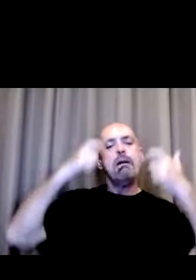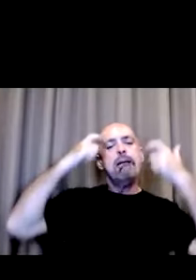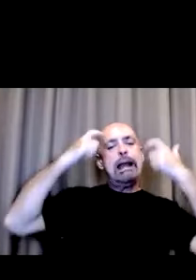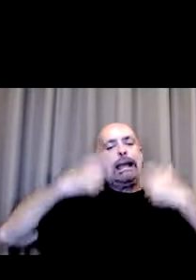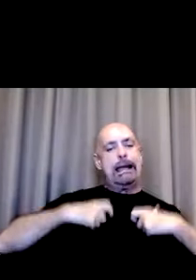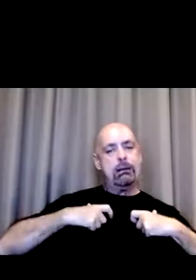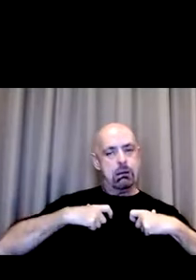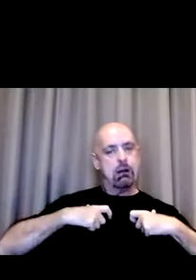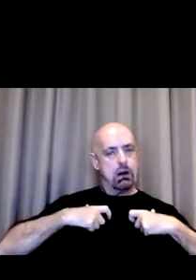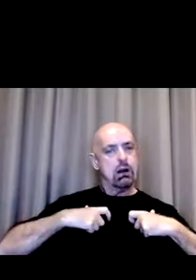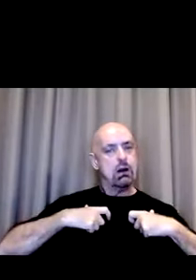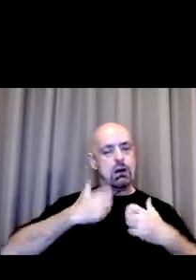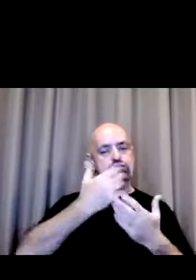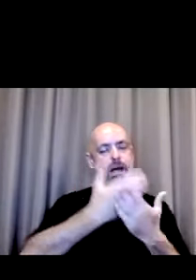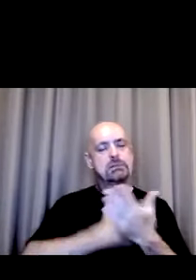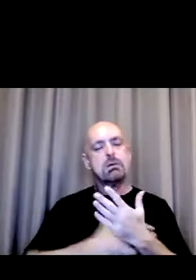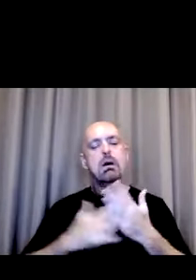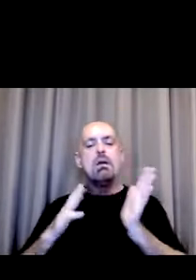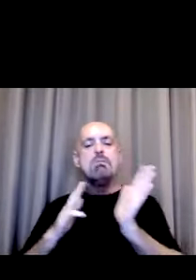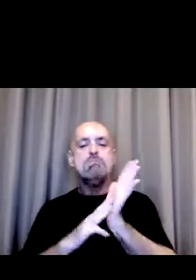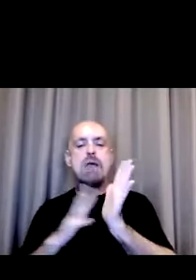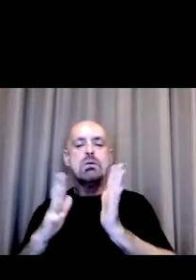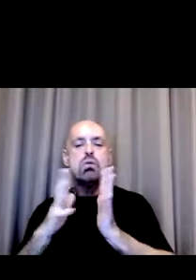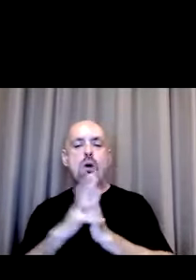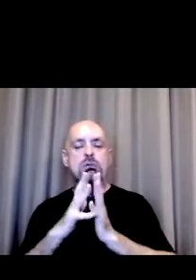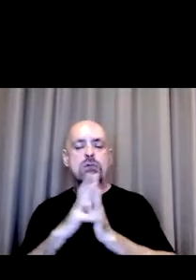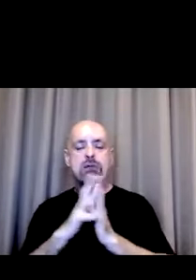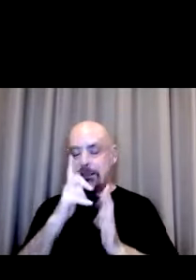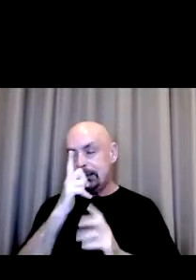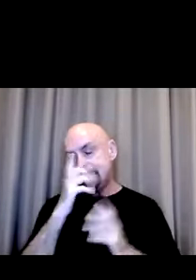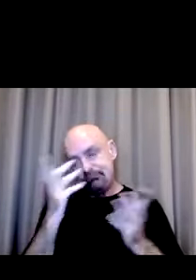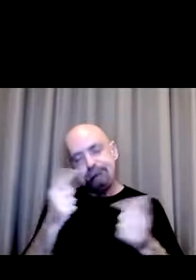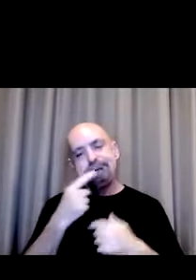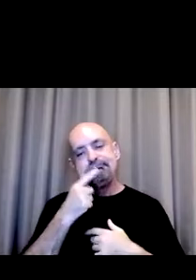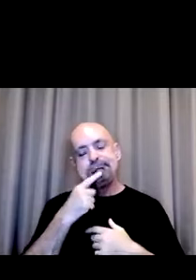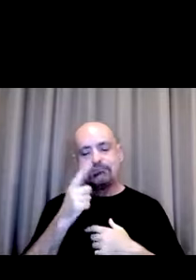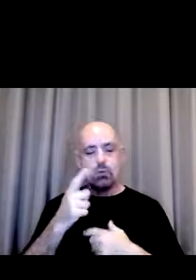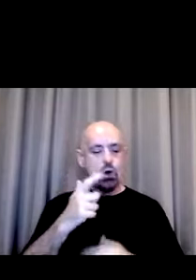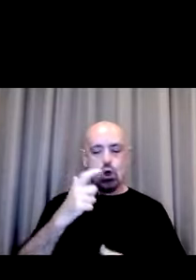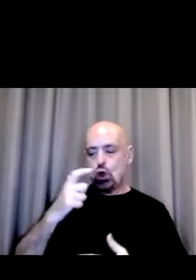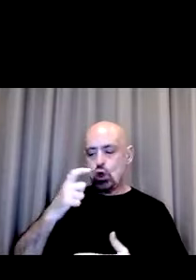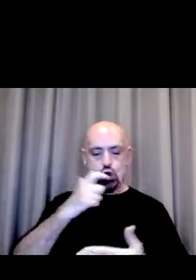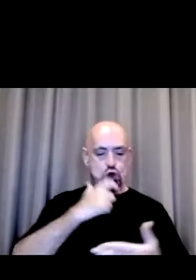of men in 1790, she took the term men to cover both